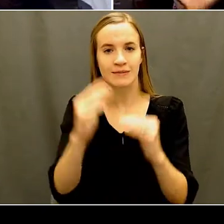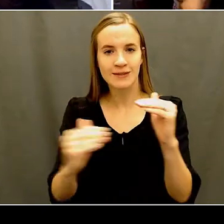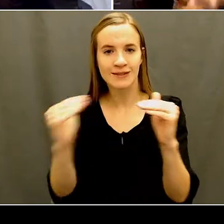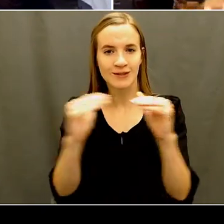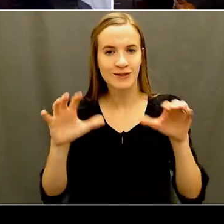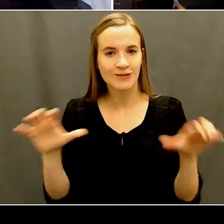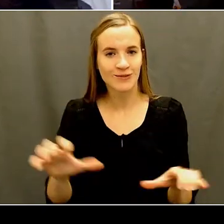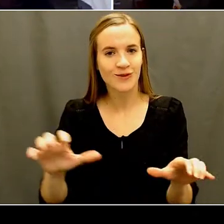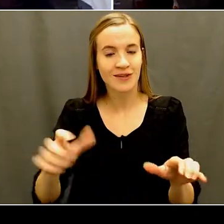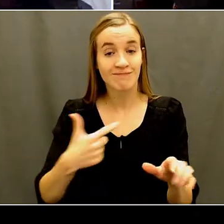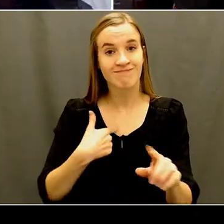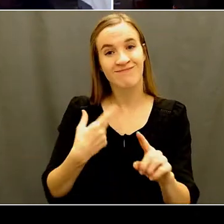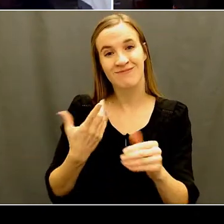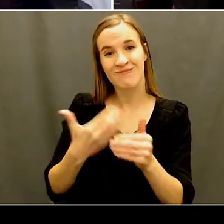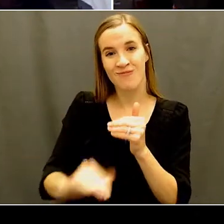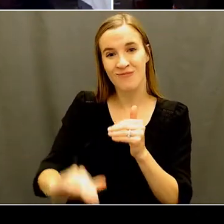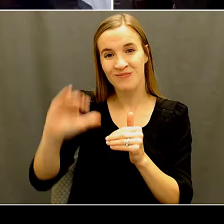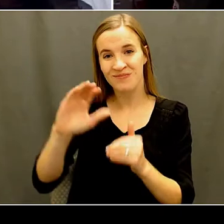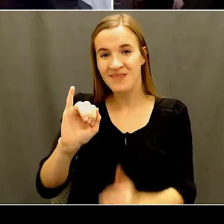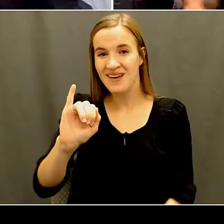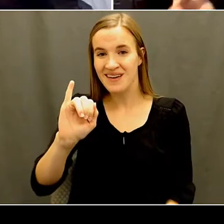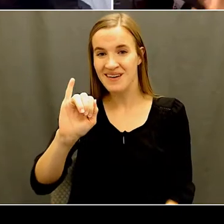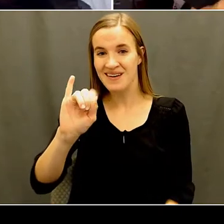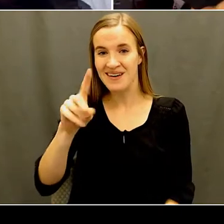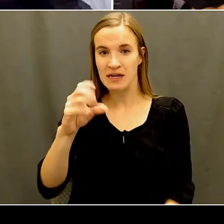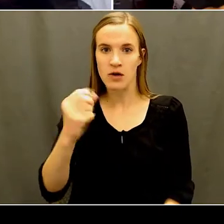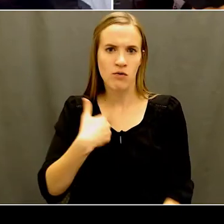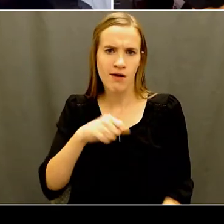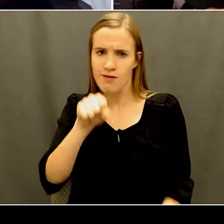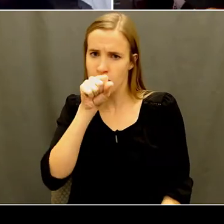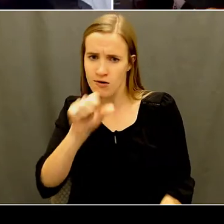But now I go to the University of San Diego. So I am based in San Diego right